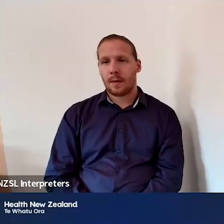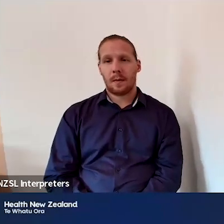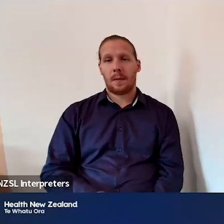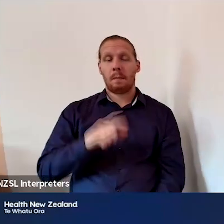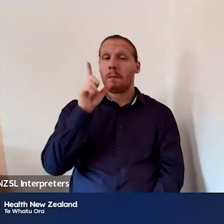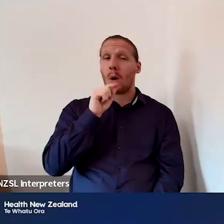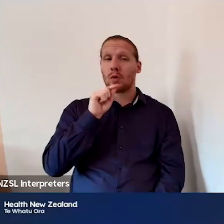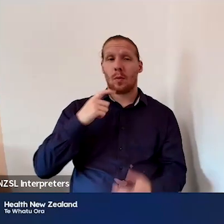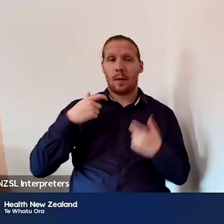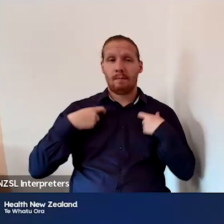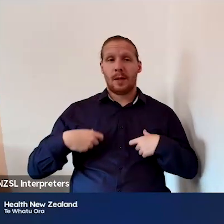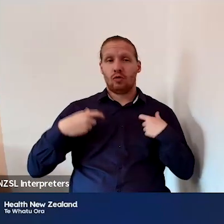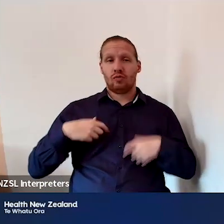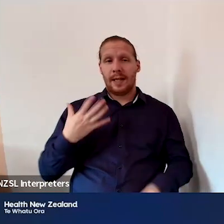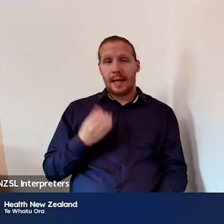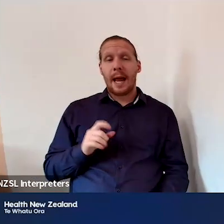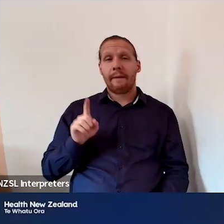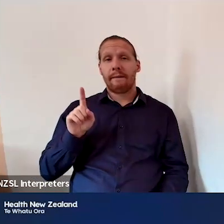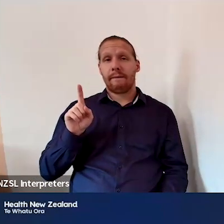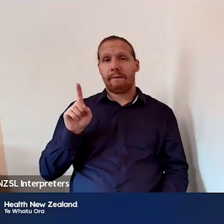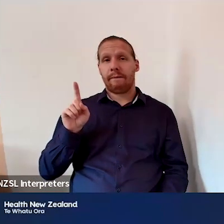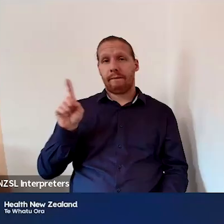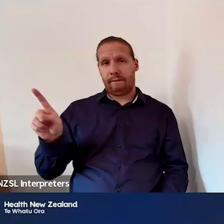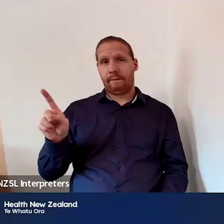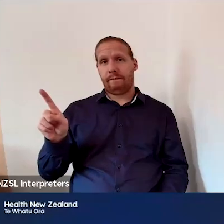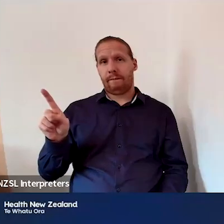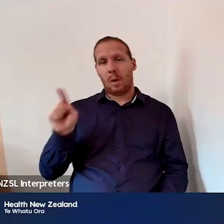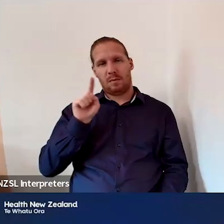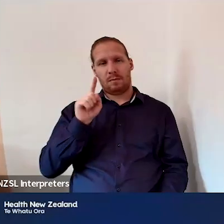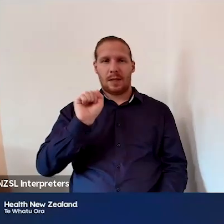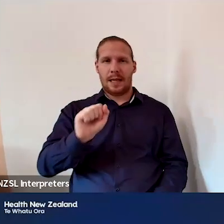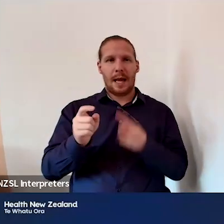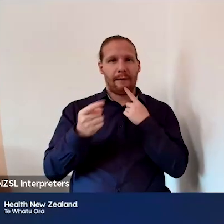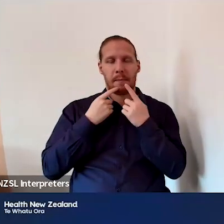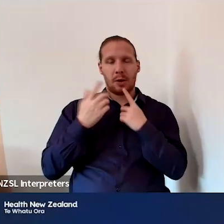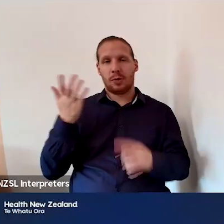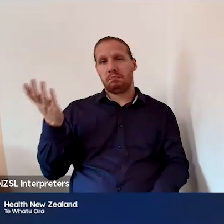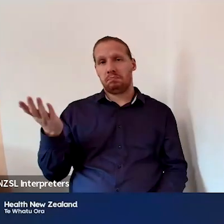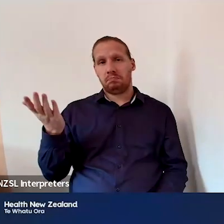I just don't know how the coding works. But, if the questioner wants to, get in touch with me,